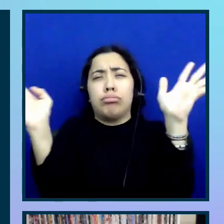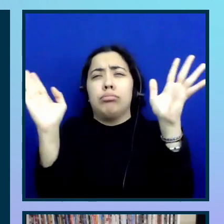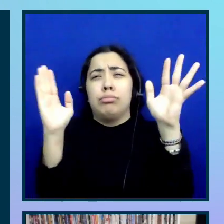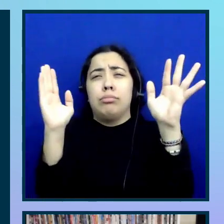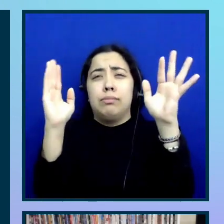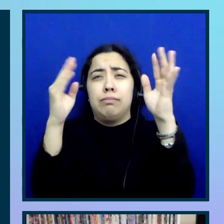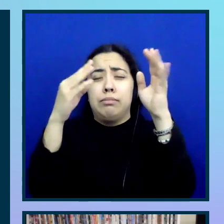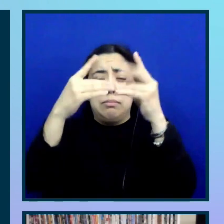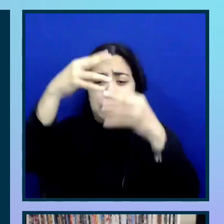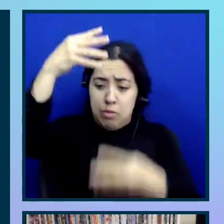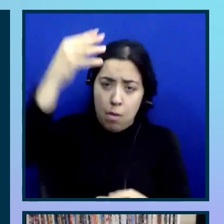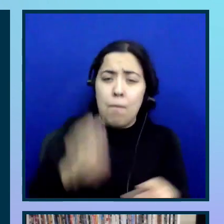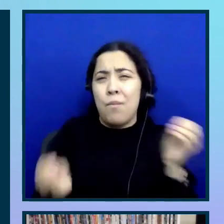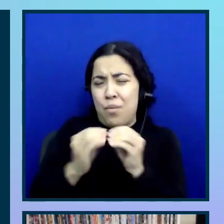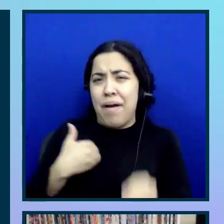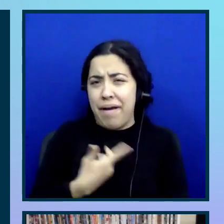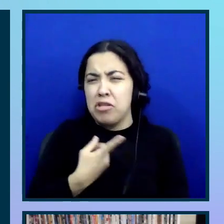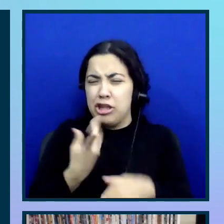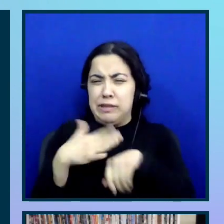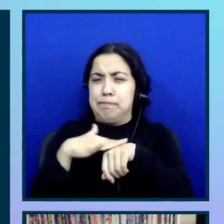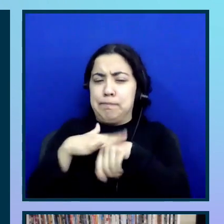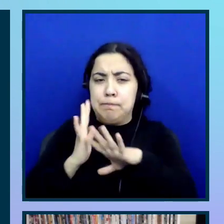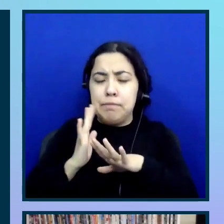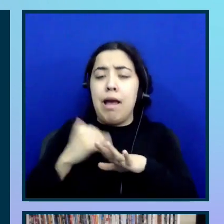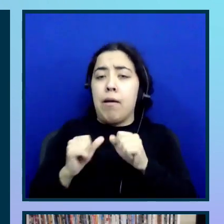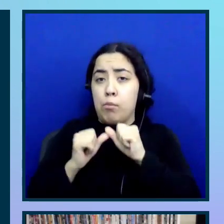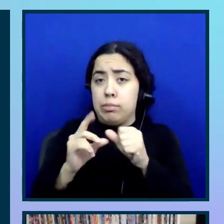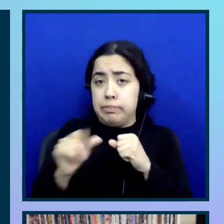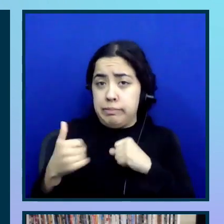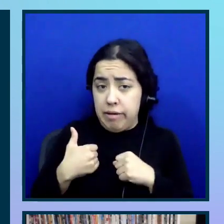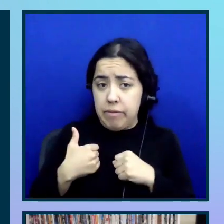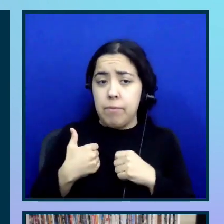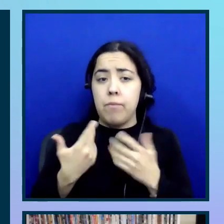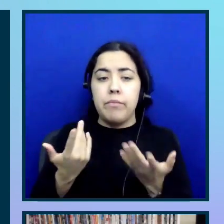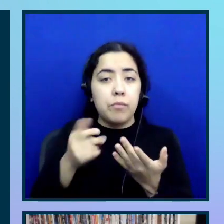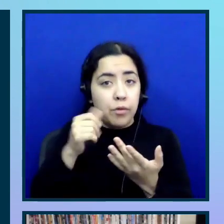There are many more than this, including other permanent disabilities. But we shouldn't forget about temporary